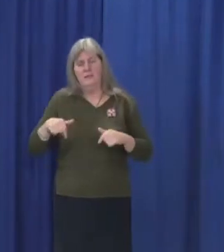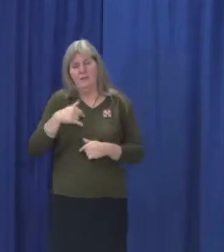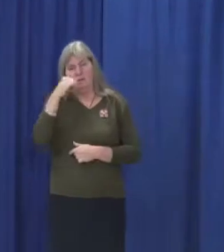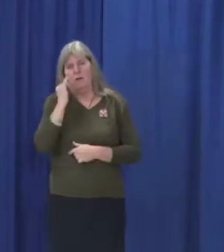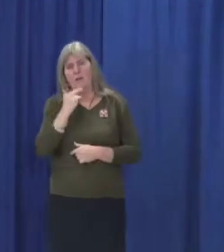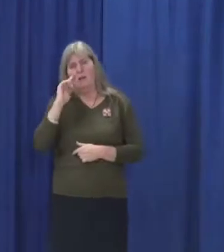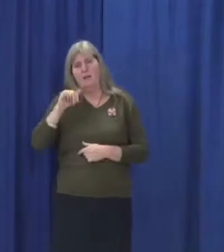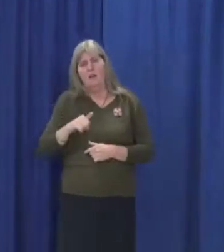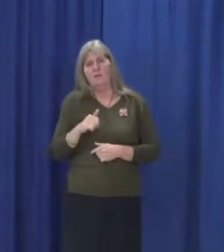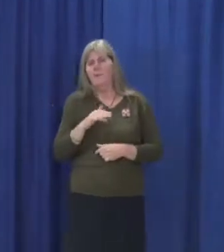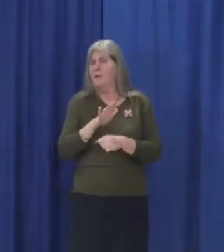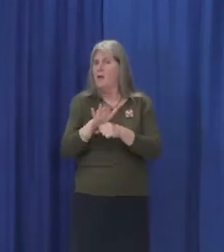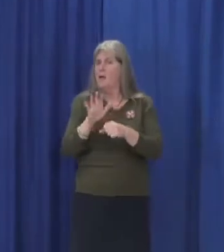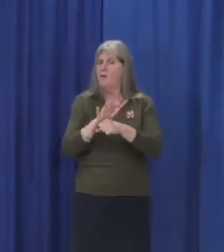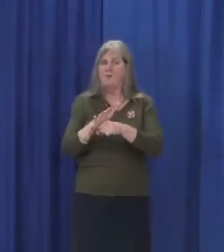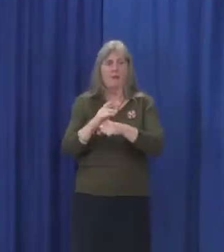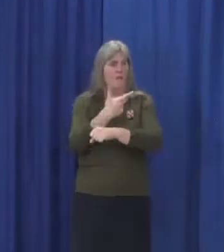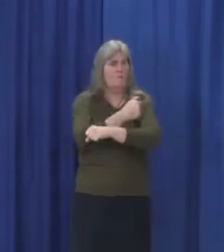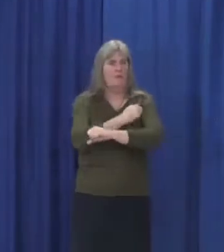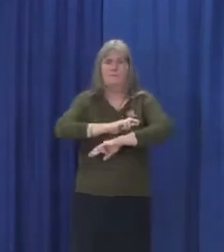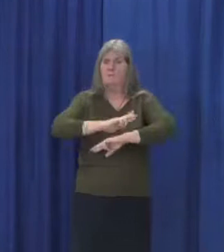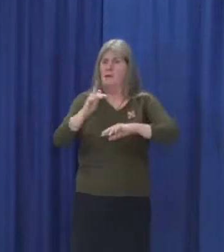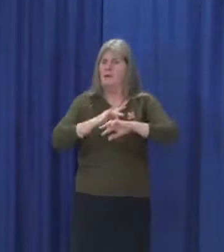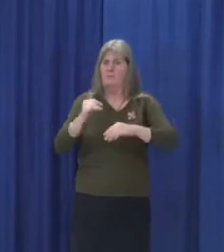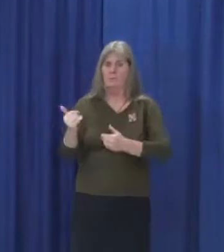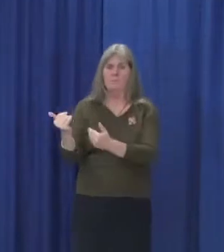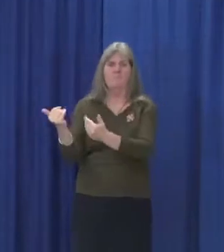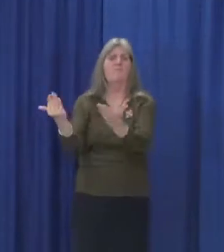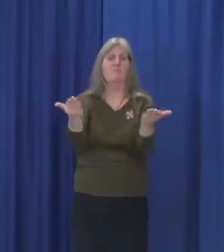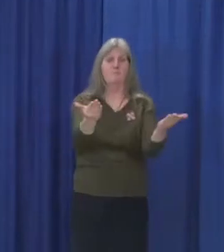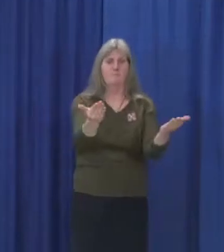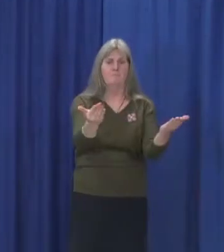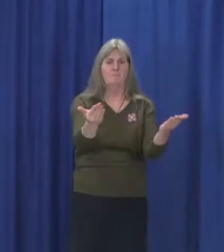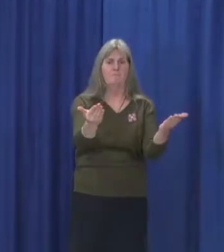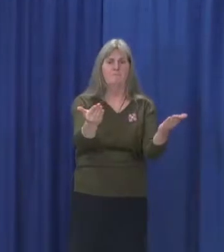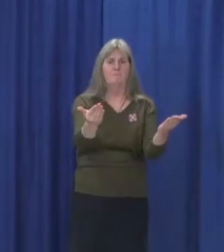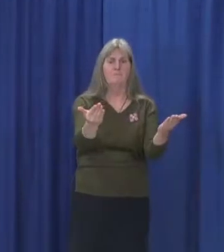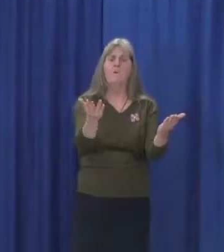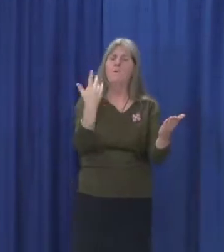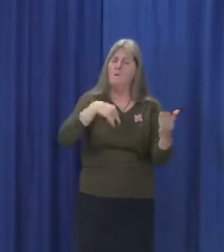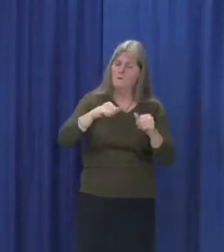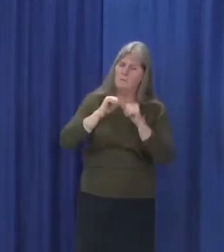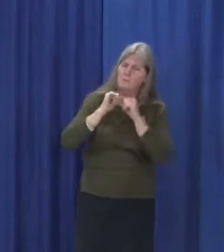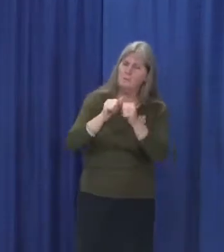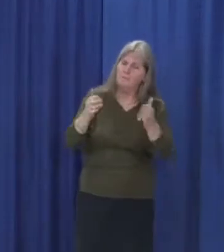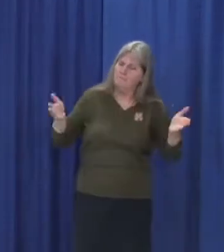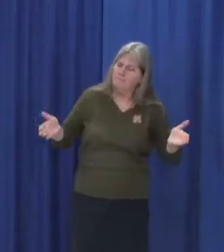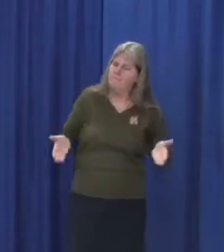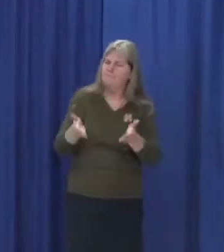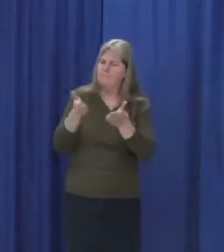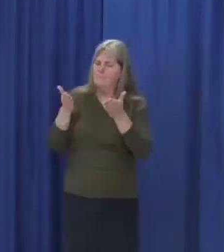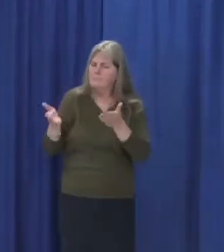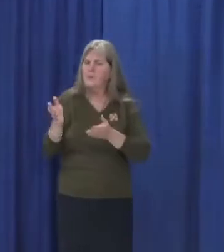Yukon and we have enough vaccines for everyone who wants one. We continue to encourage all